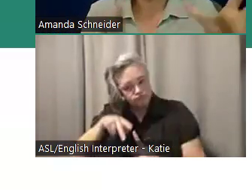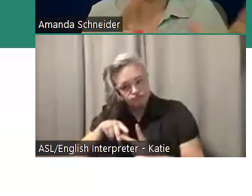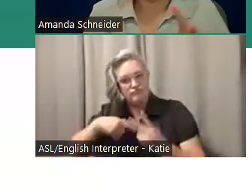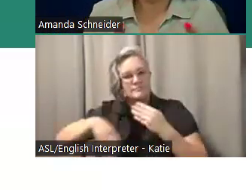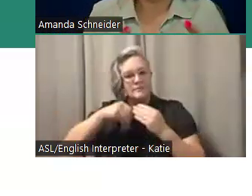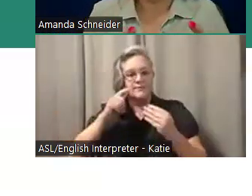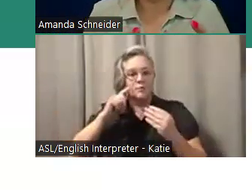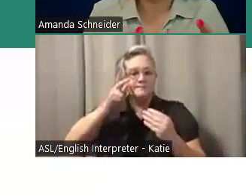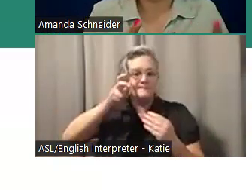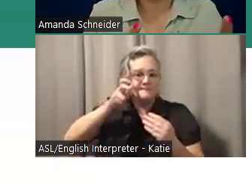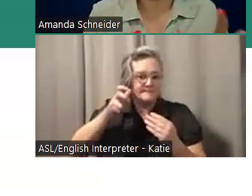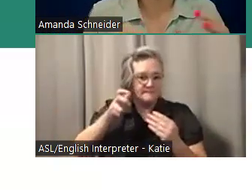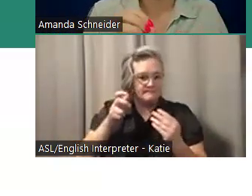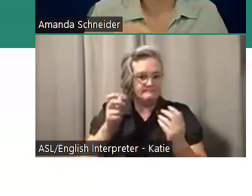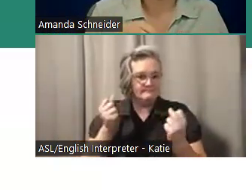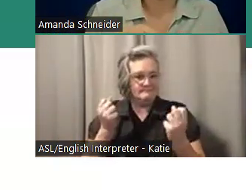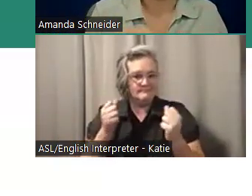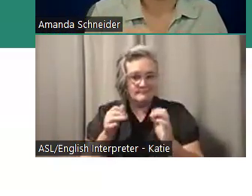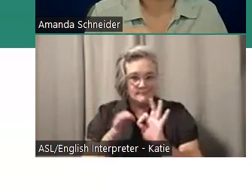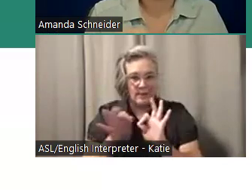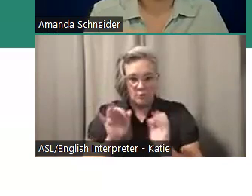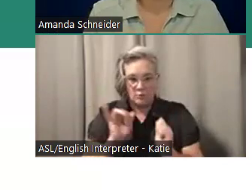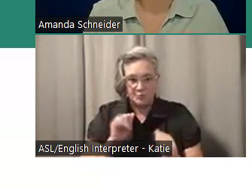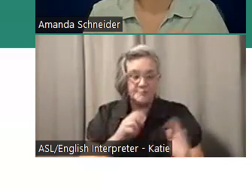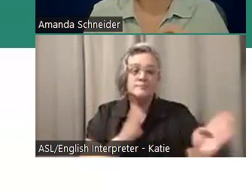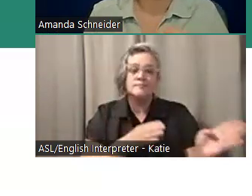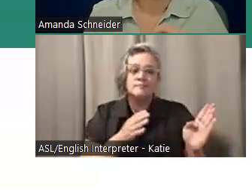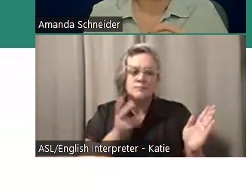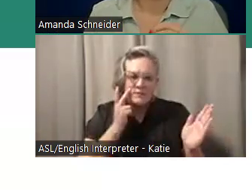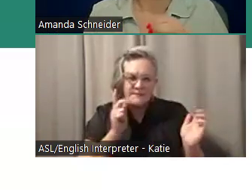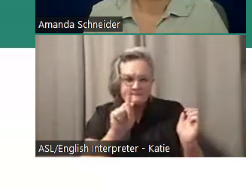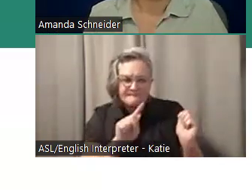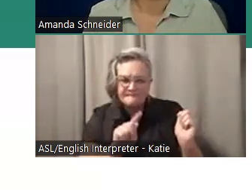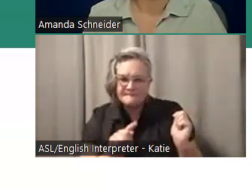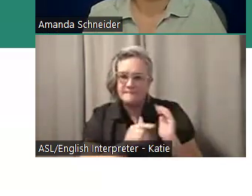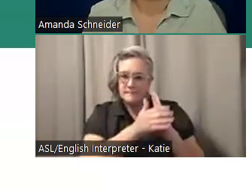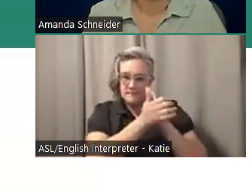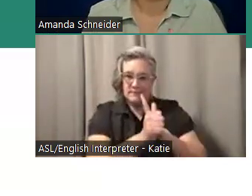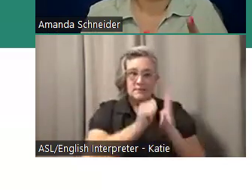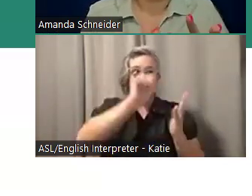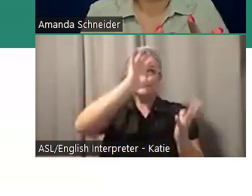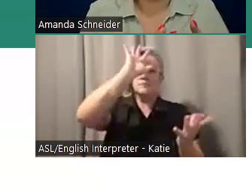So, let's quickly look at these different skills that support reading development.